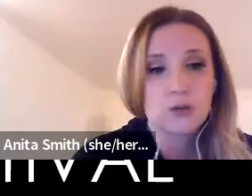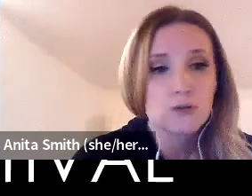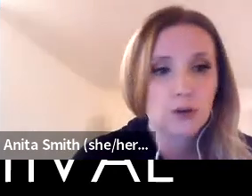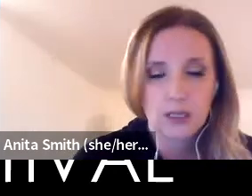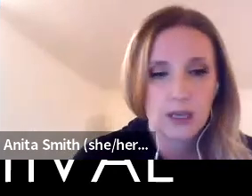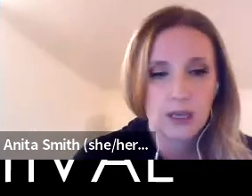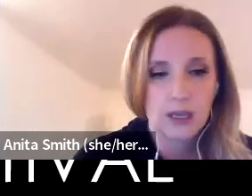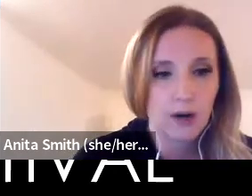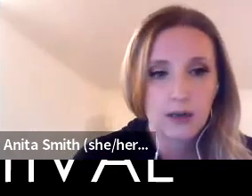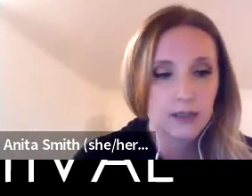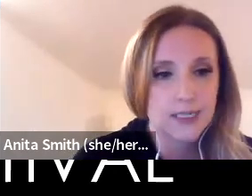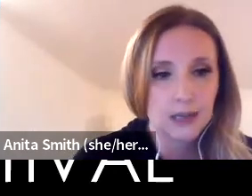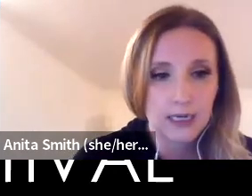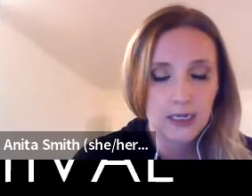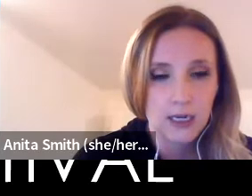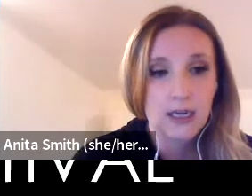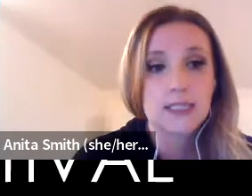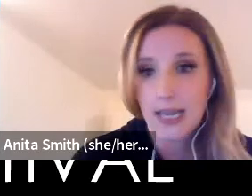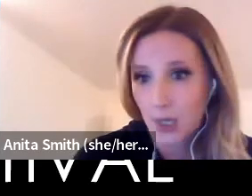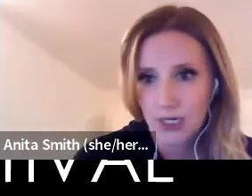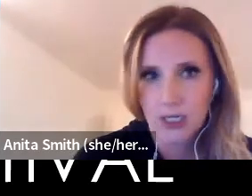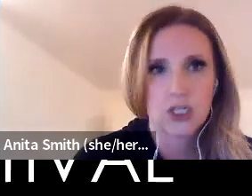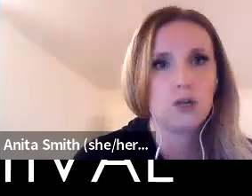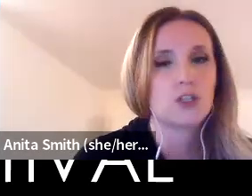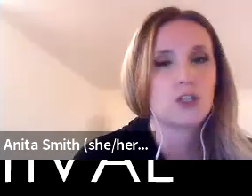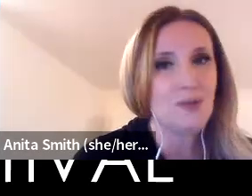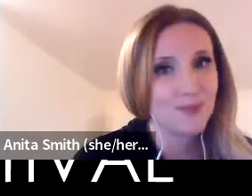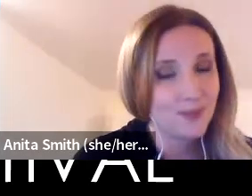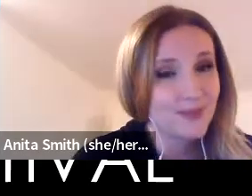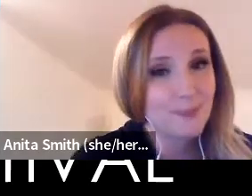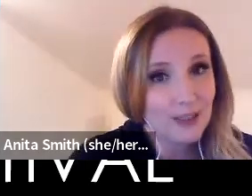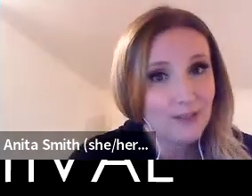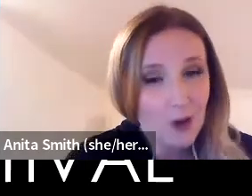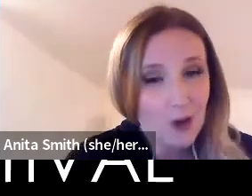so there's great LED lighting. It's air conditioned, which believe it or not,